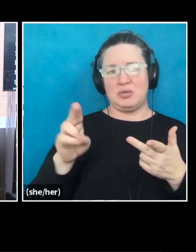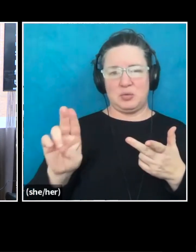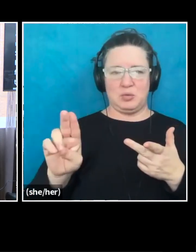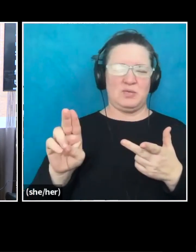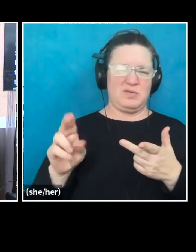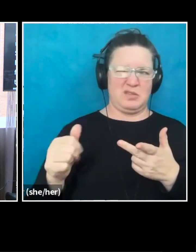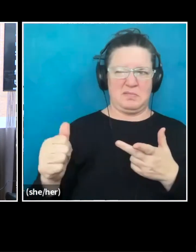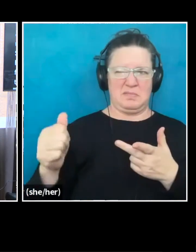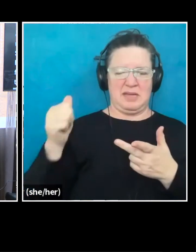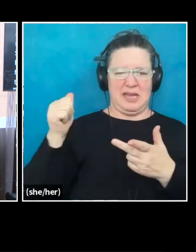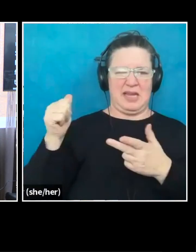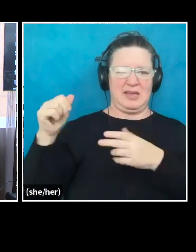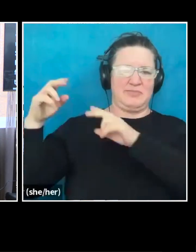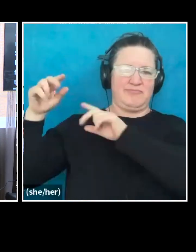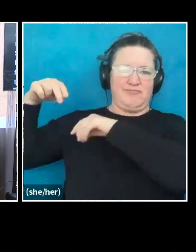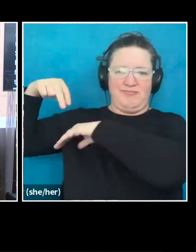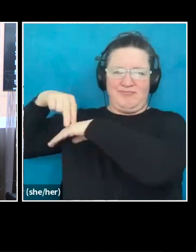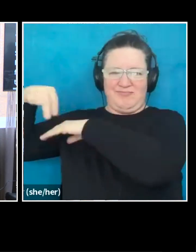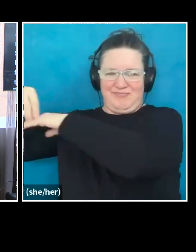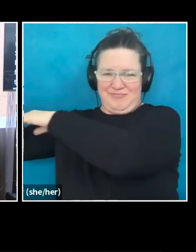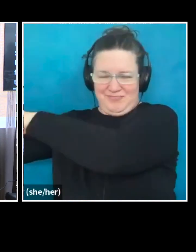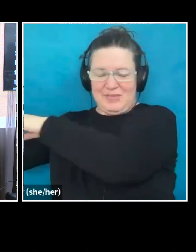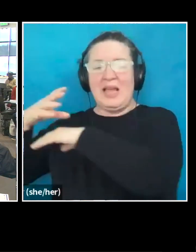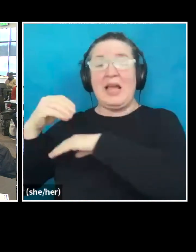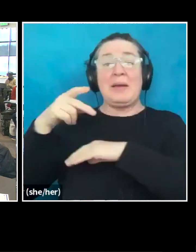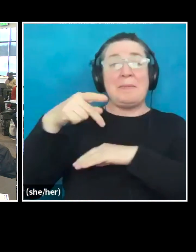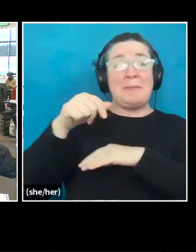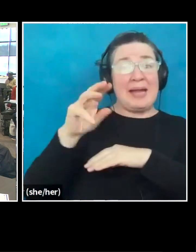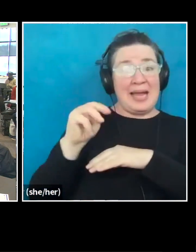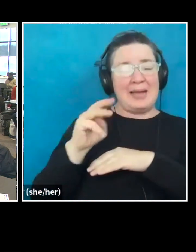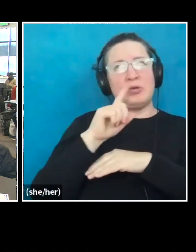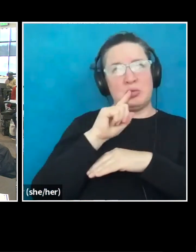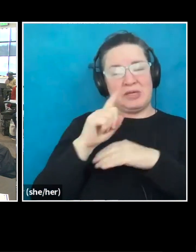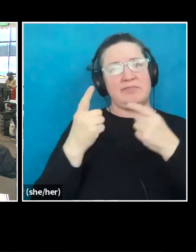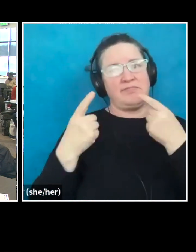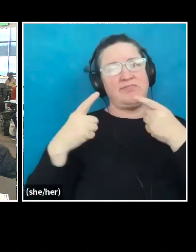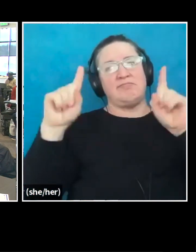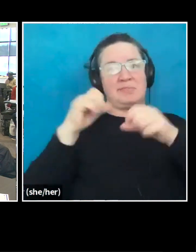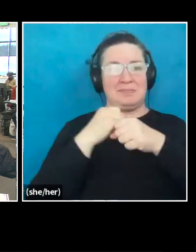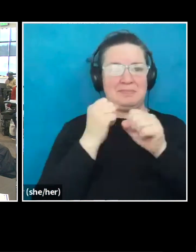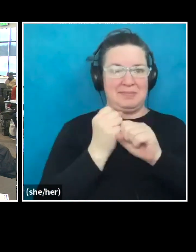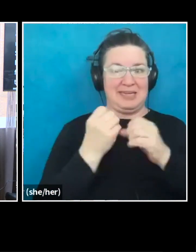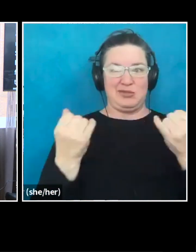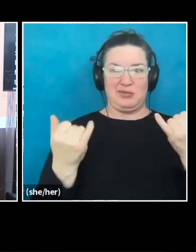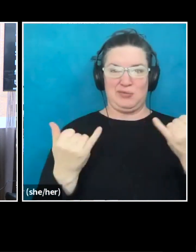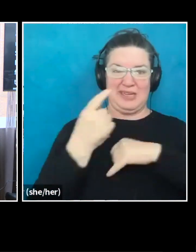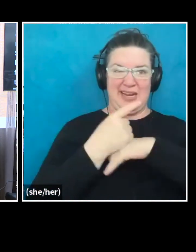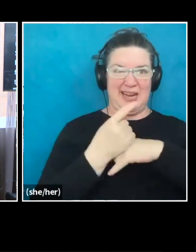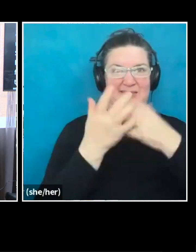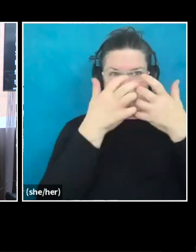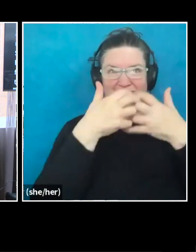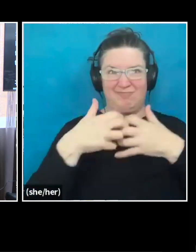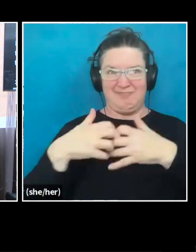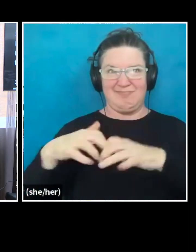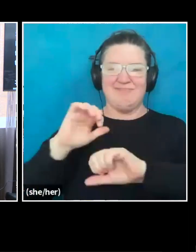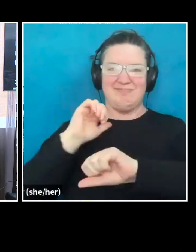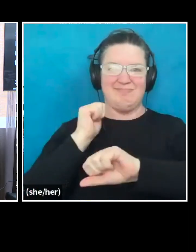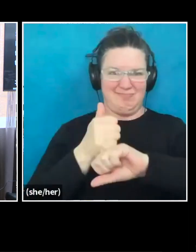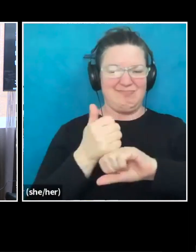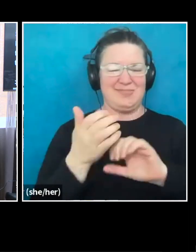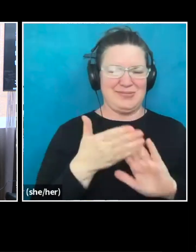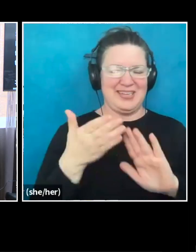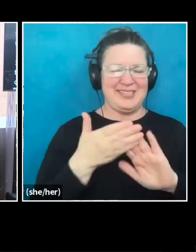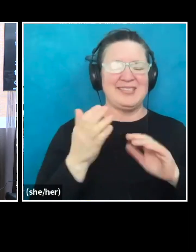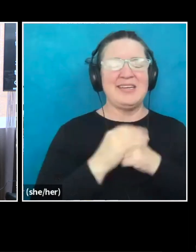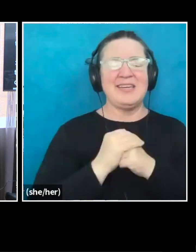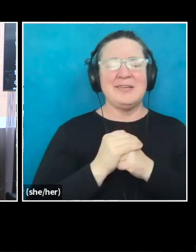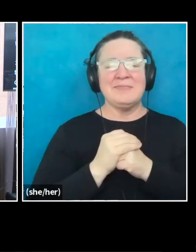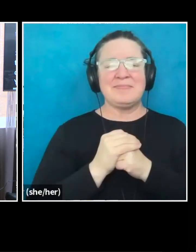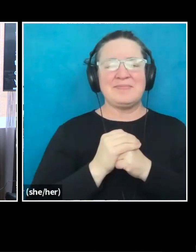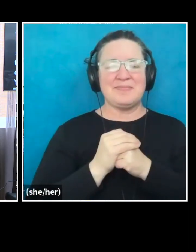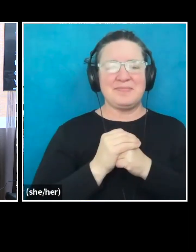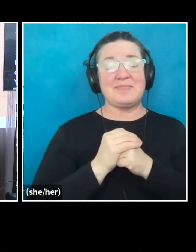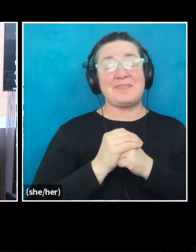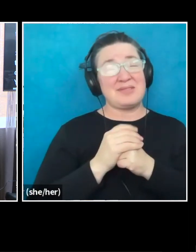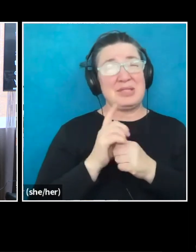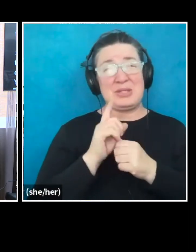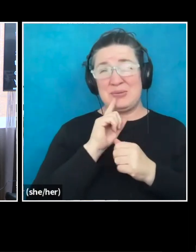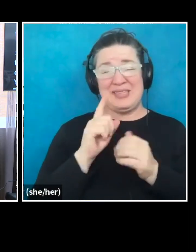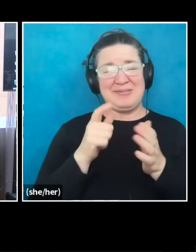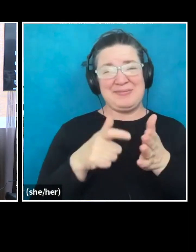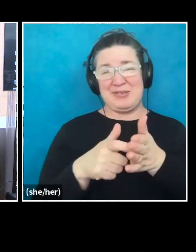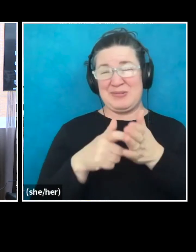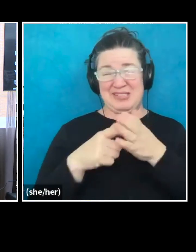made this day happen. So, thank you. Um, no, you know, it it it takes a whole host of people to